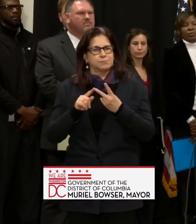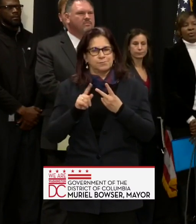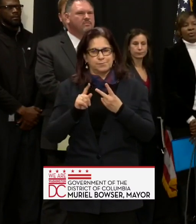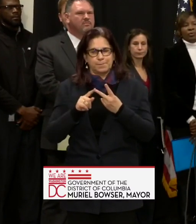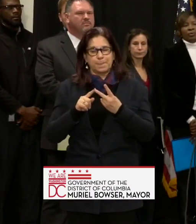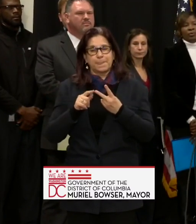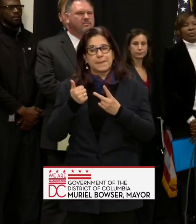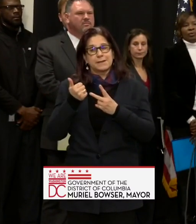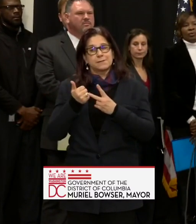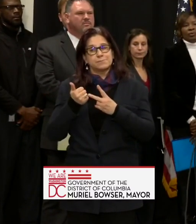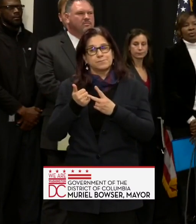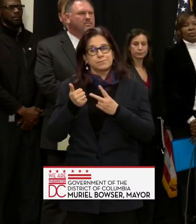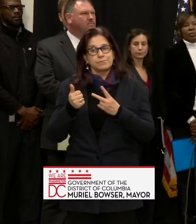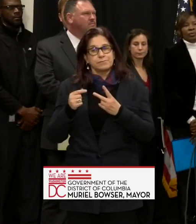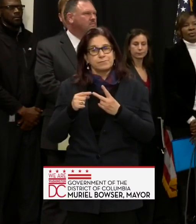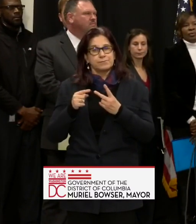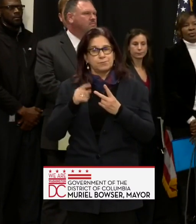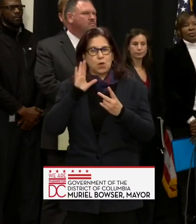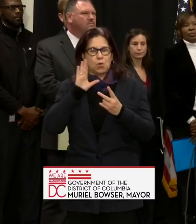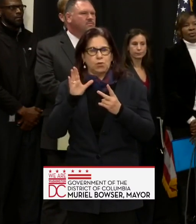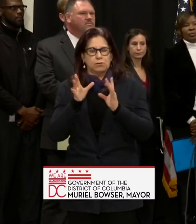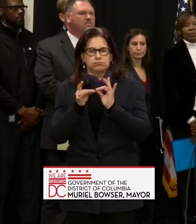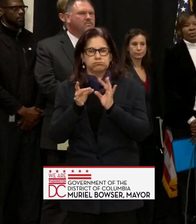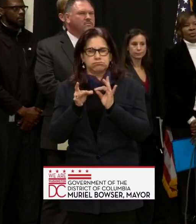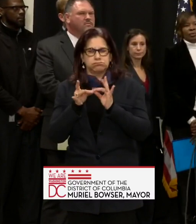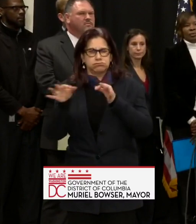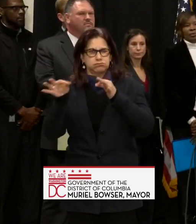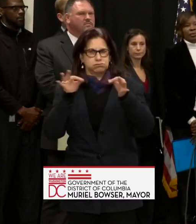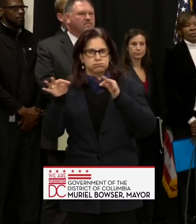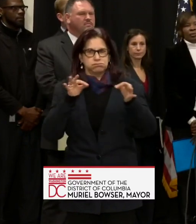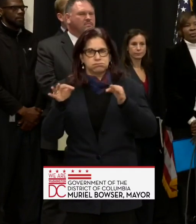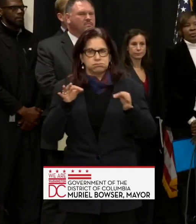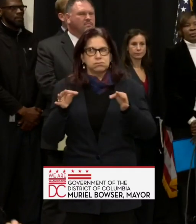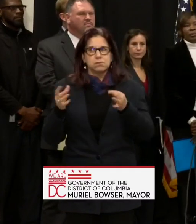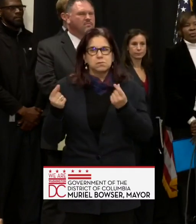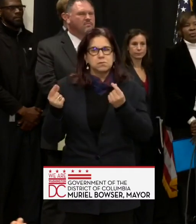MANAGER PAUL WIEDEFELD TO TALK ABOUT METRO'S PREPARATIONS.